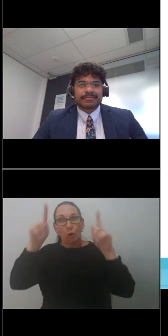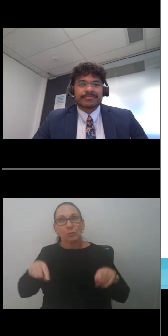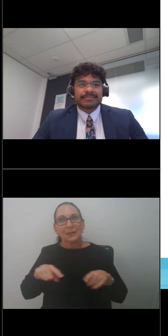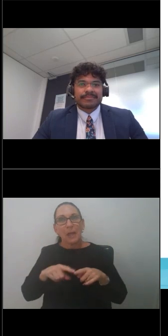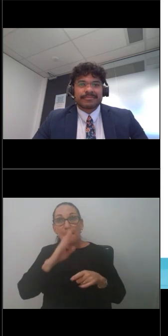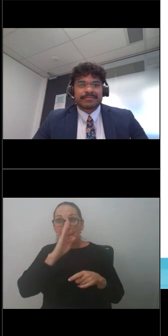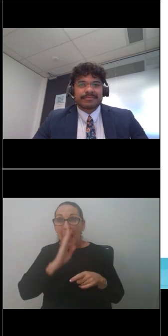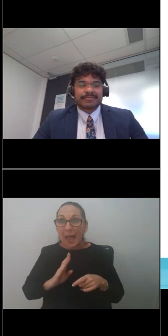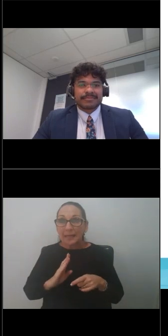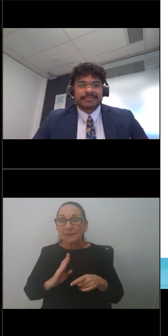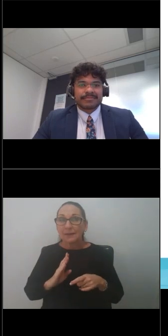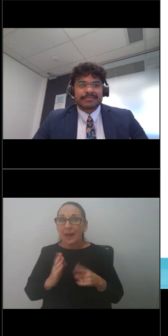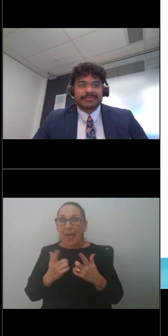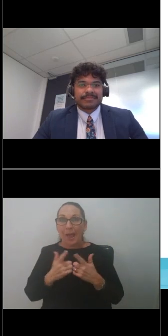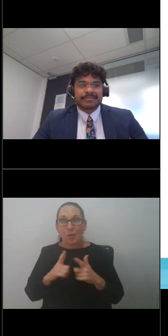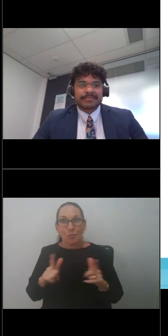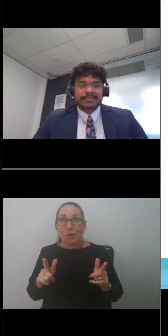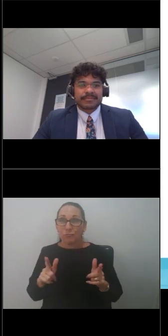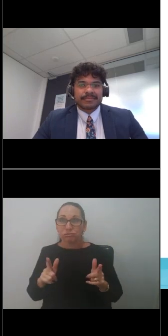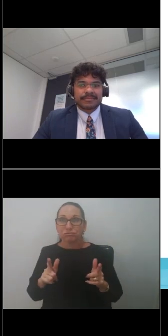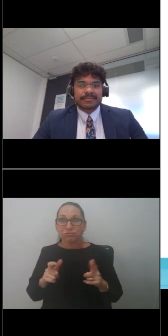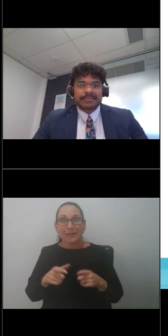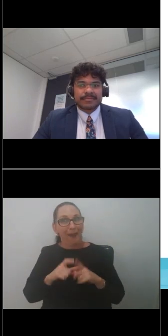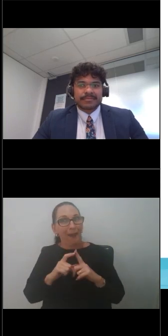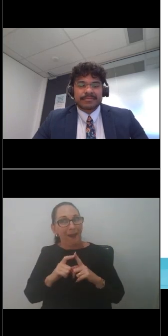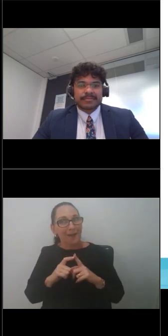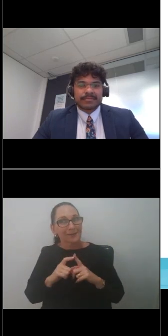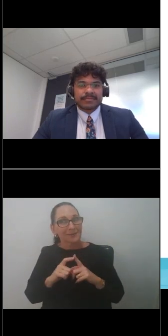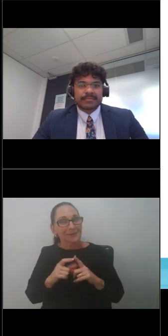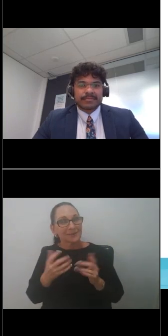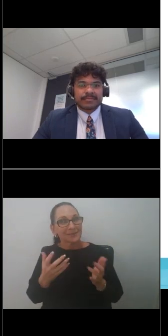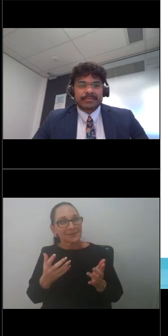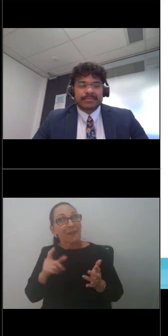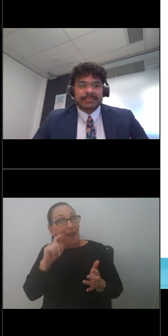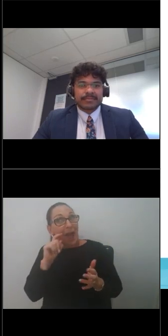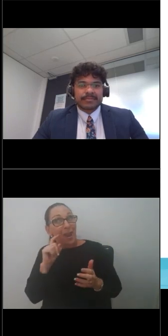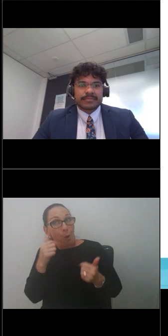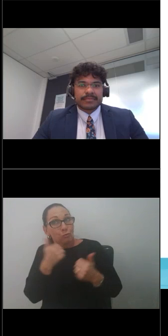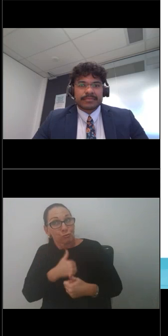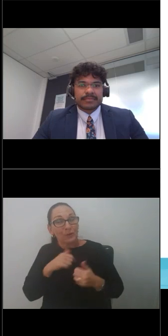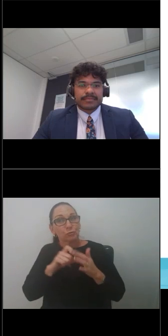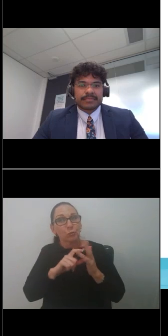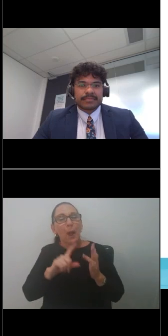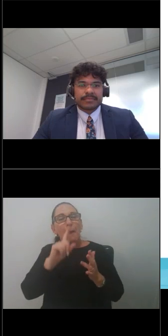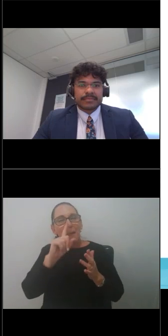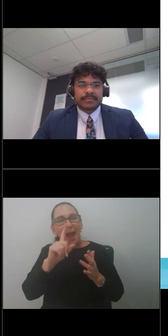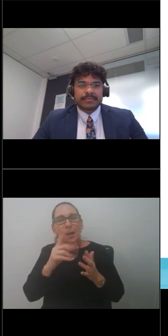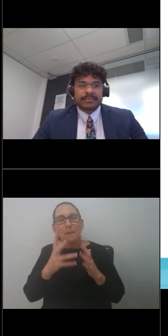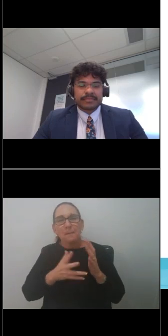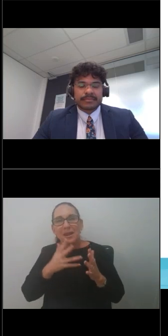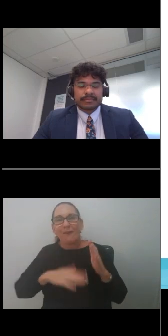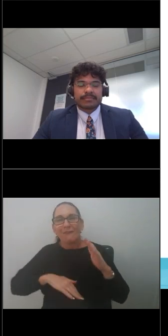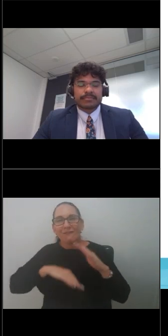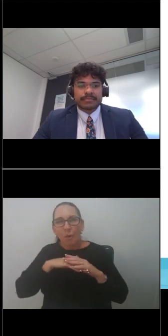hard to it's not it's it's fun but it's it really explains how we how the legal system do um use